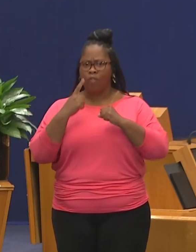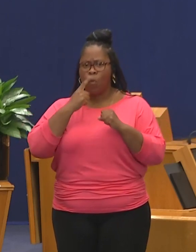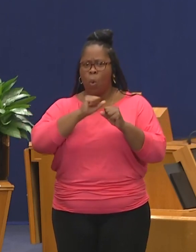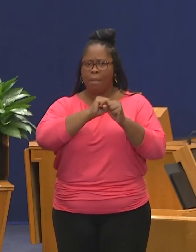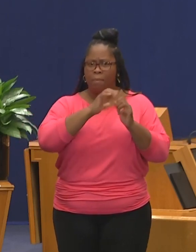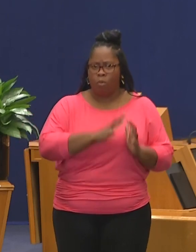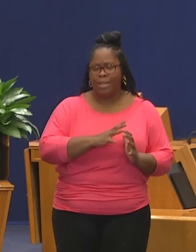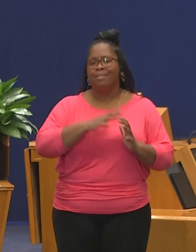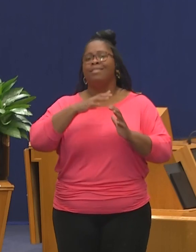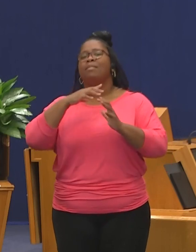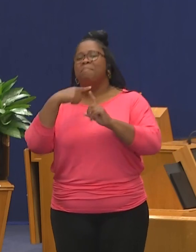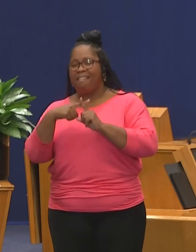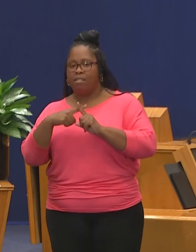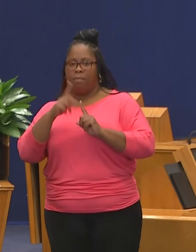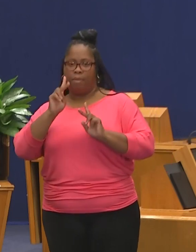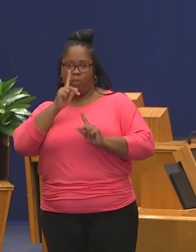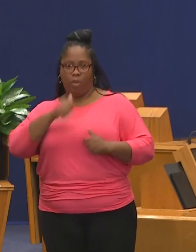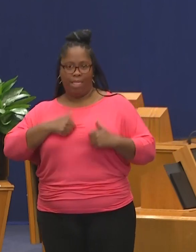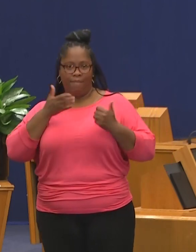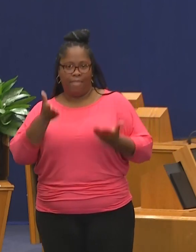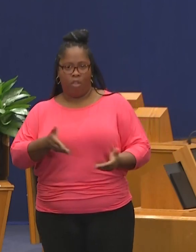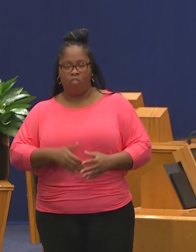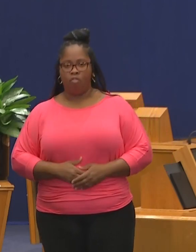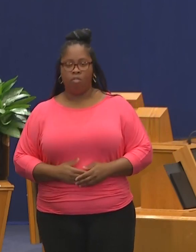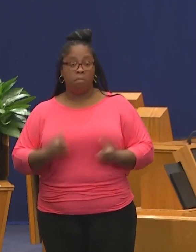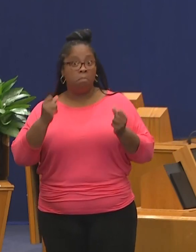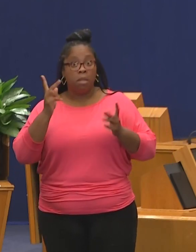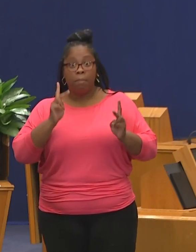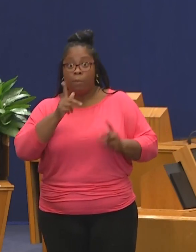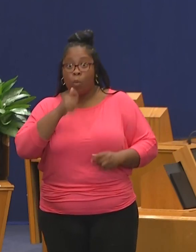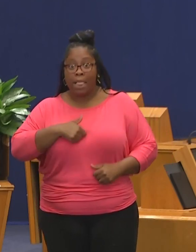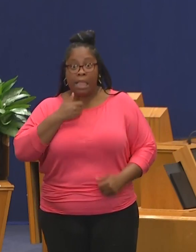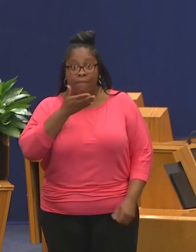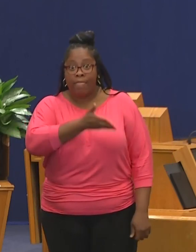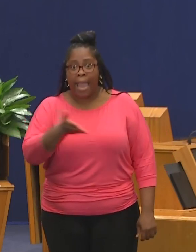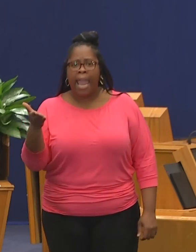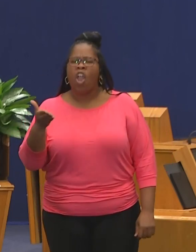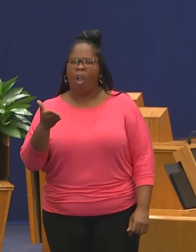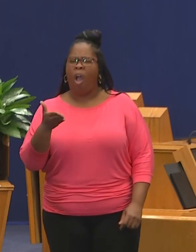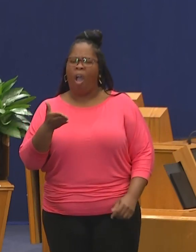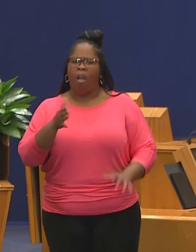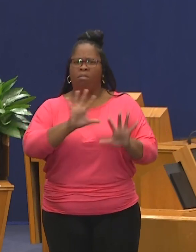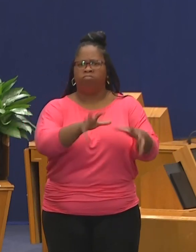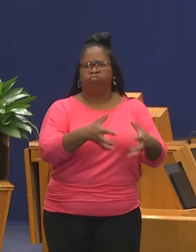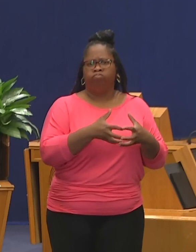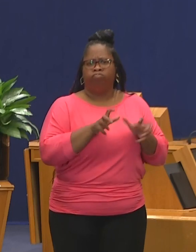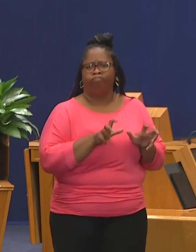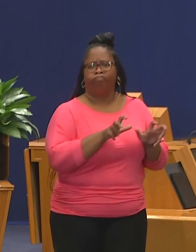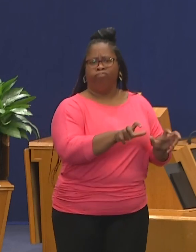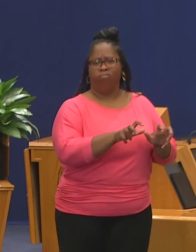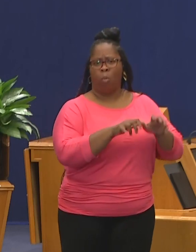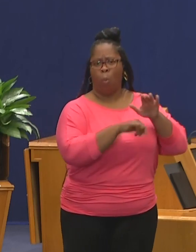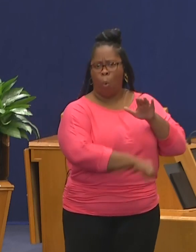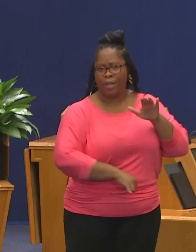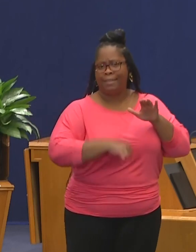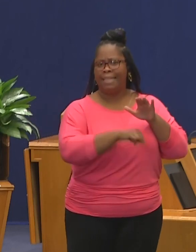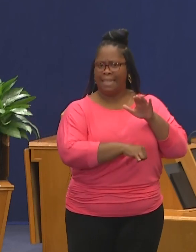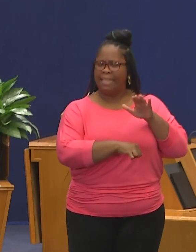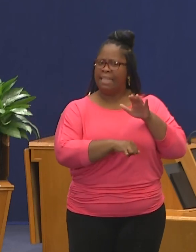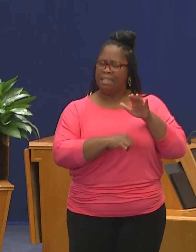WELL-BEING BOTH OF EMPLOYEES AND OF RESIDENTS. MANY RESIDENTS IN THESE